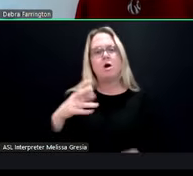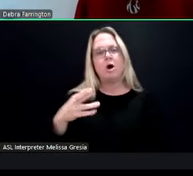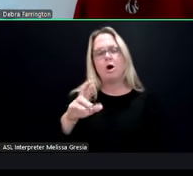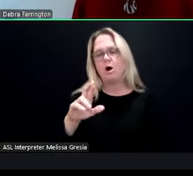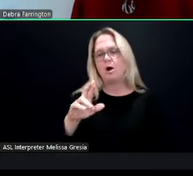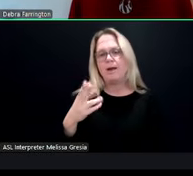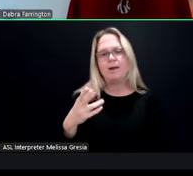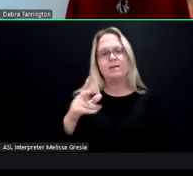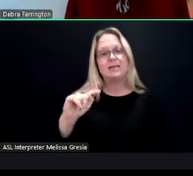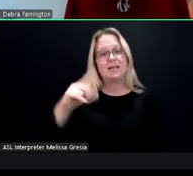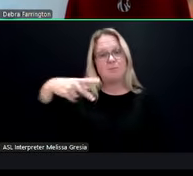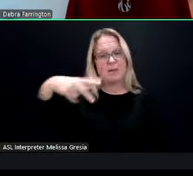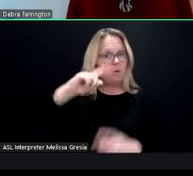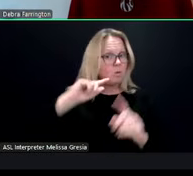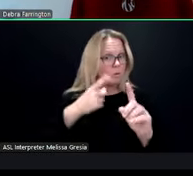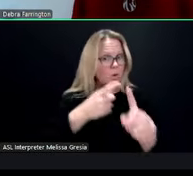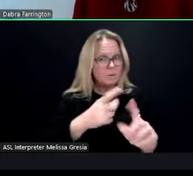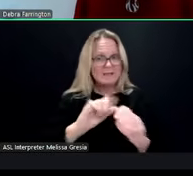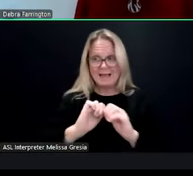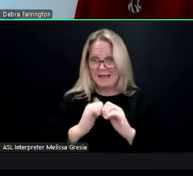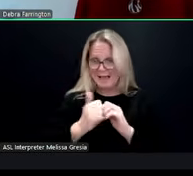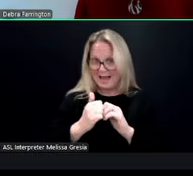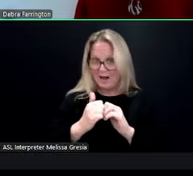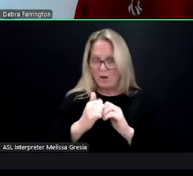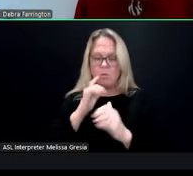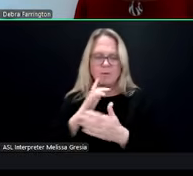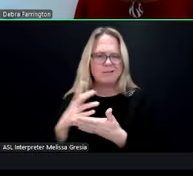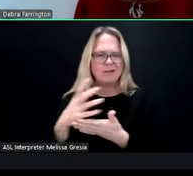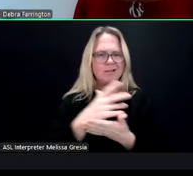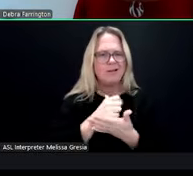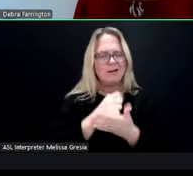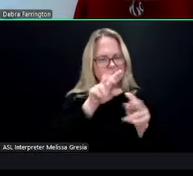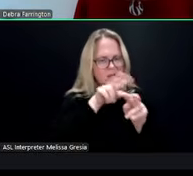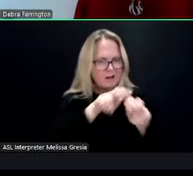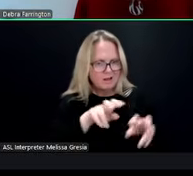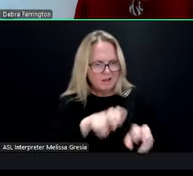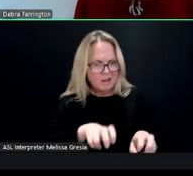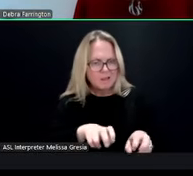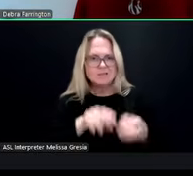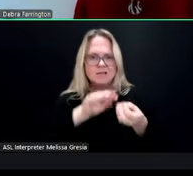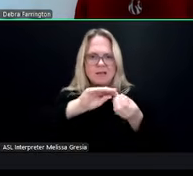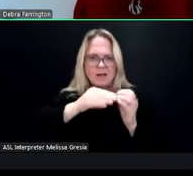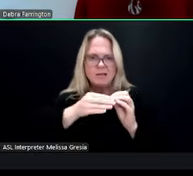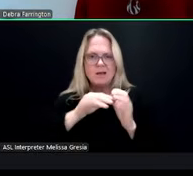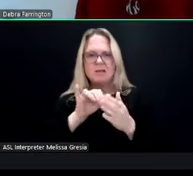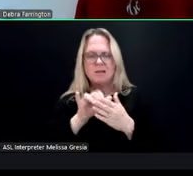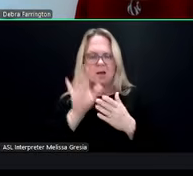will do that by collecting and analyzing data um that demonstrates how they are performing